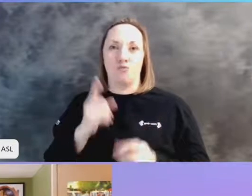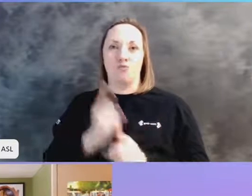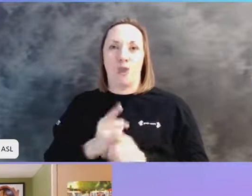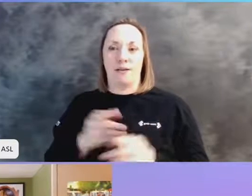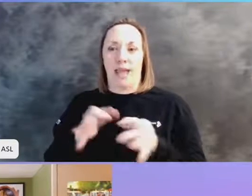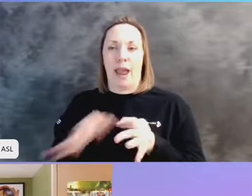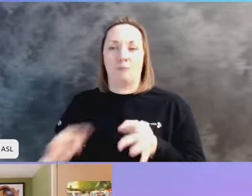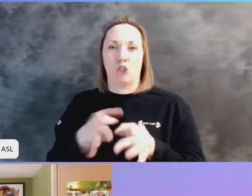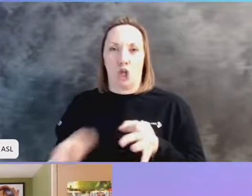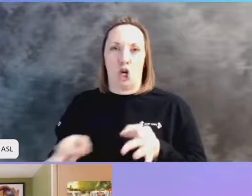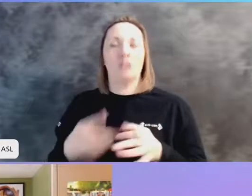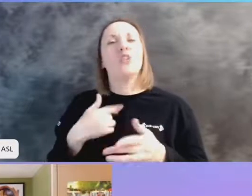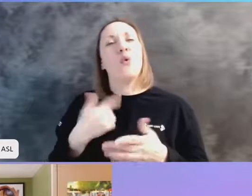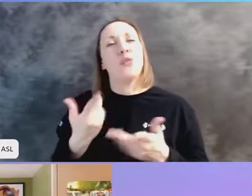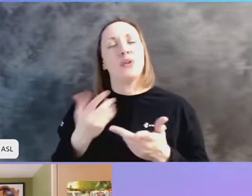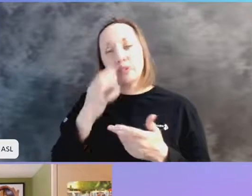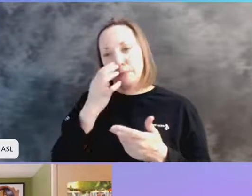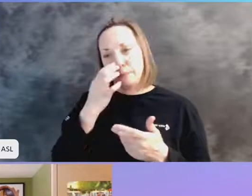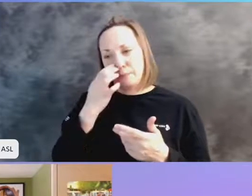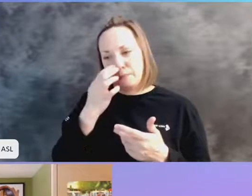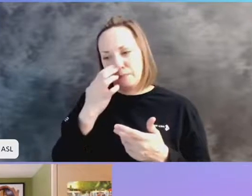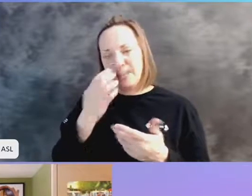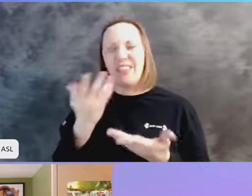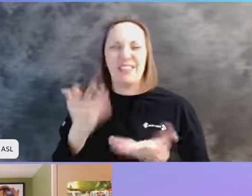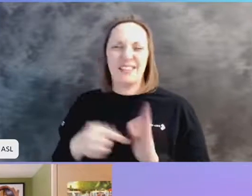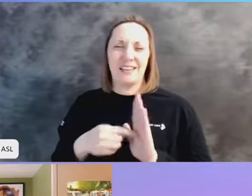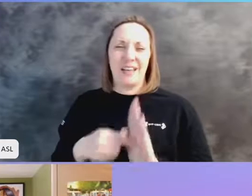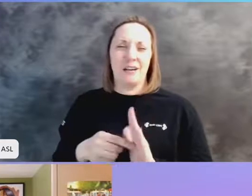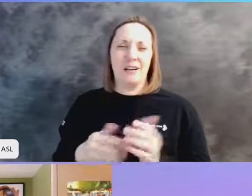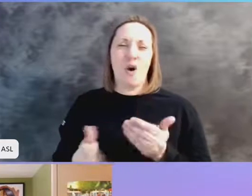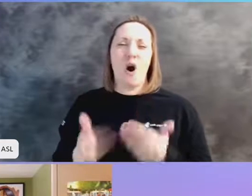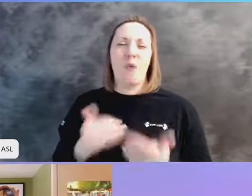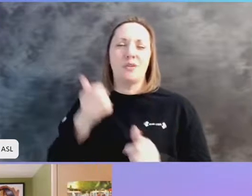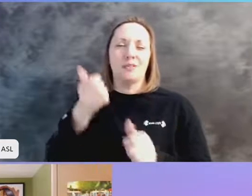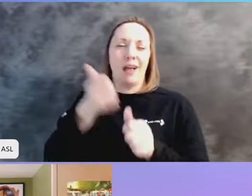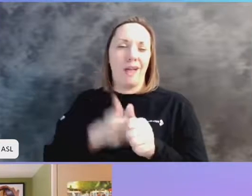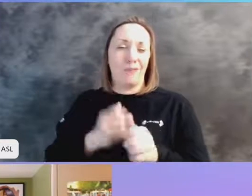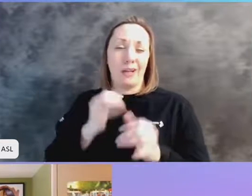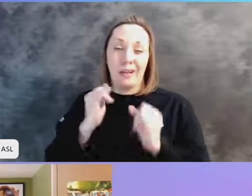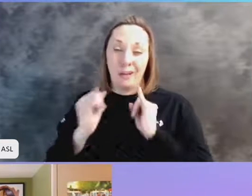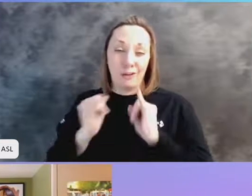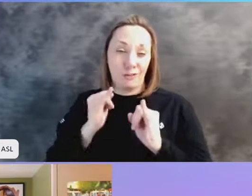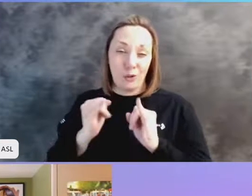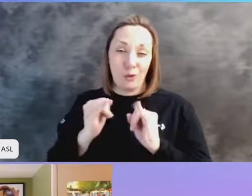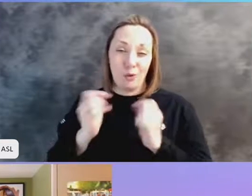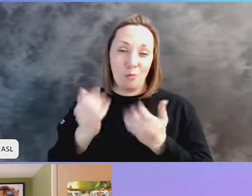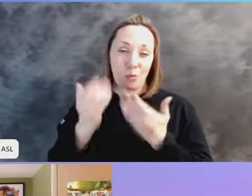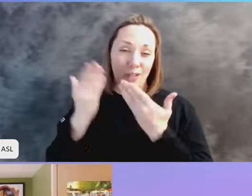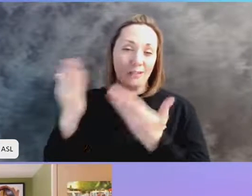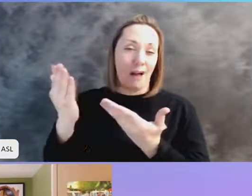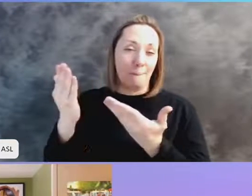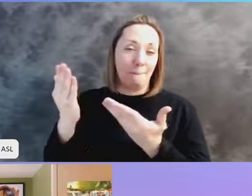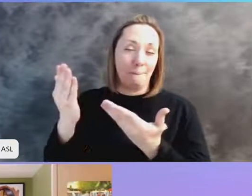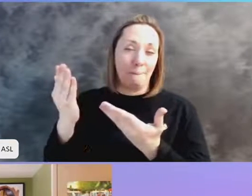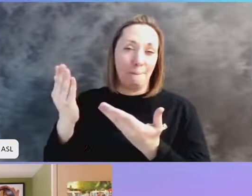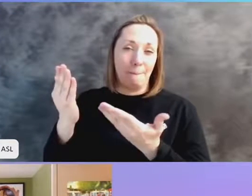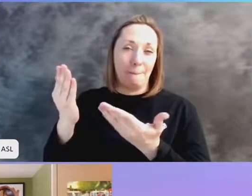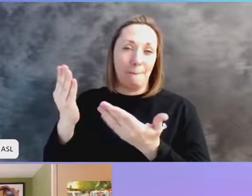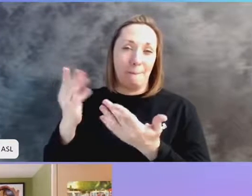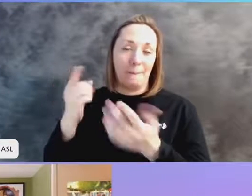nothing, because we didn't have a but you're a human capture. There there are things like that that come